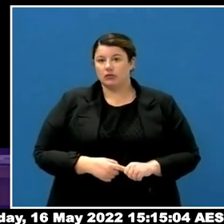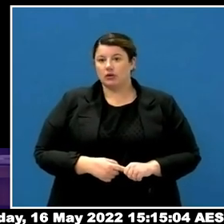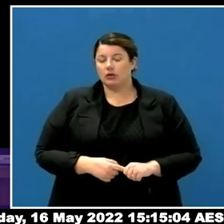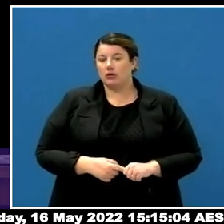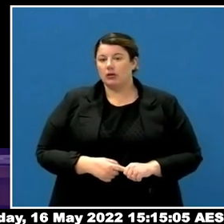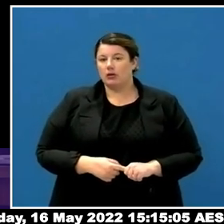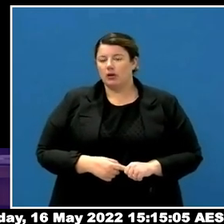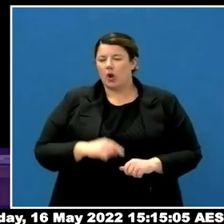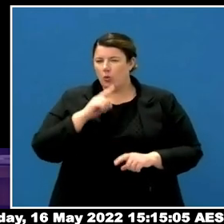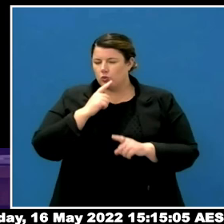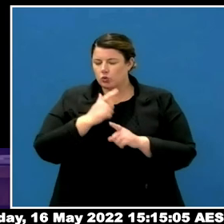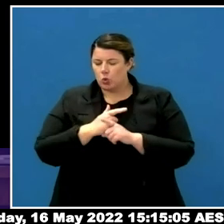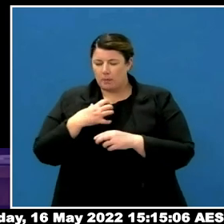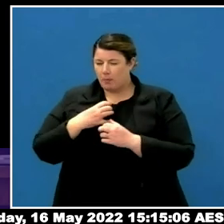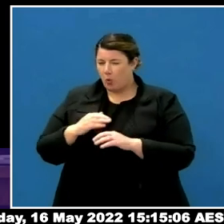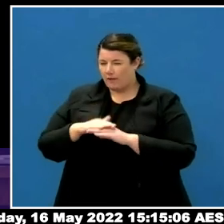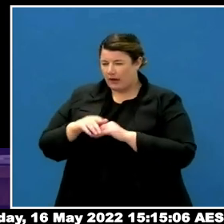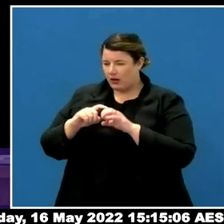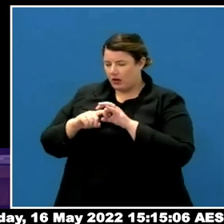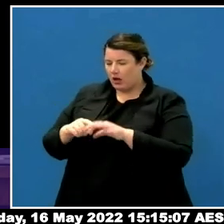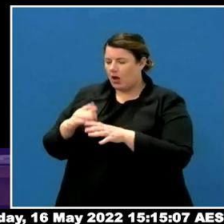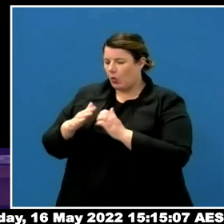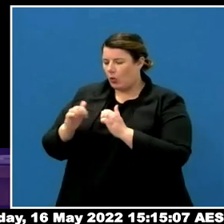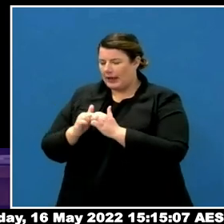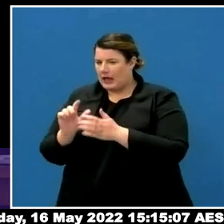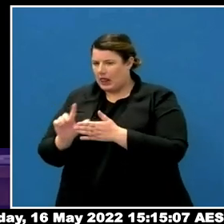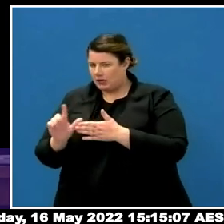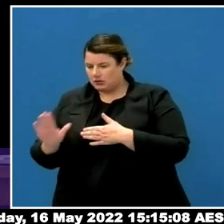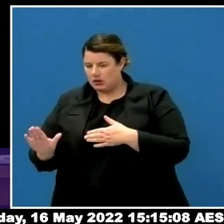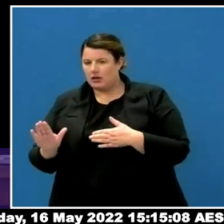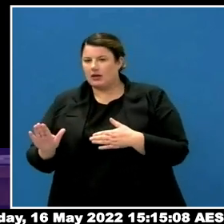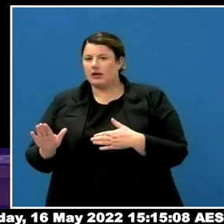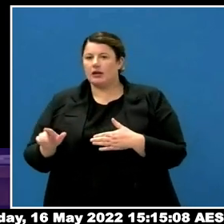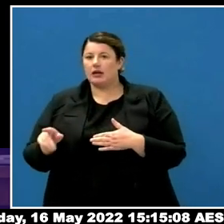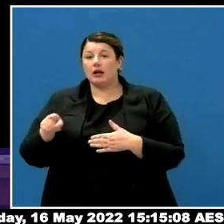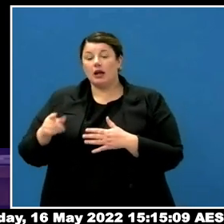Afford had service agreements with you for the services it provided Toby.